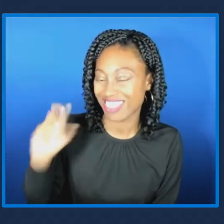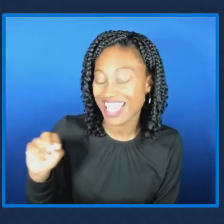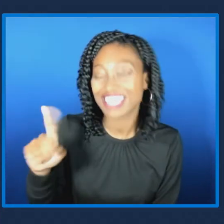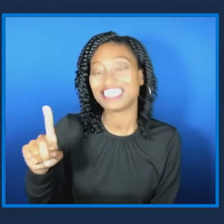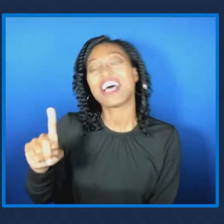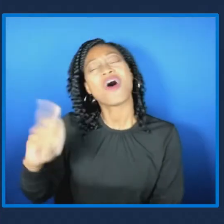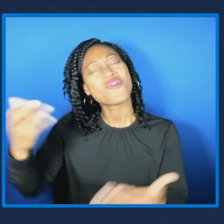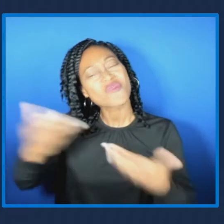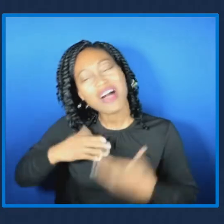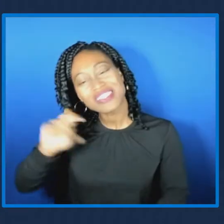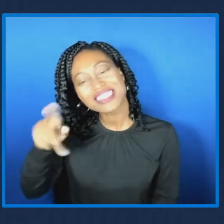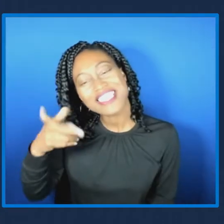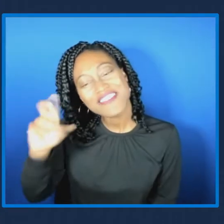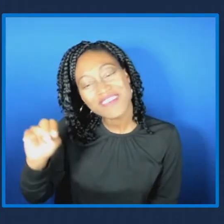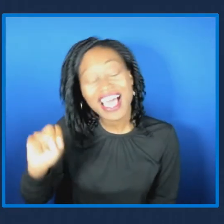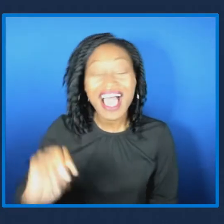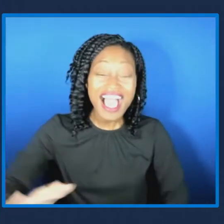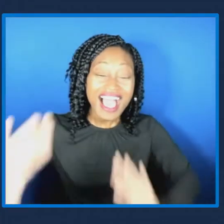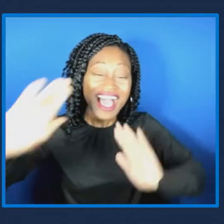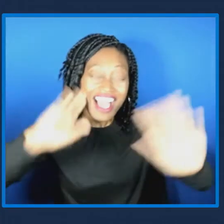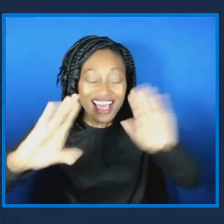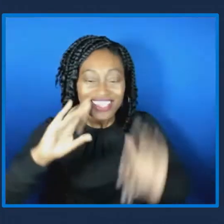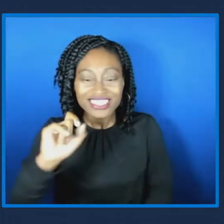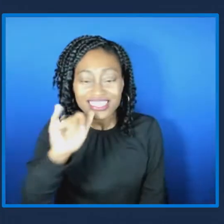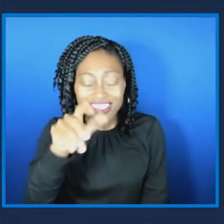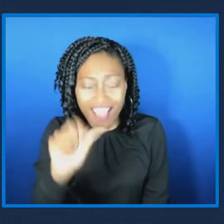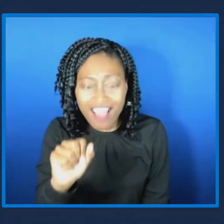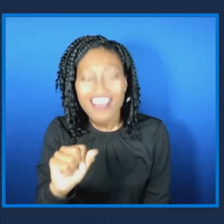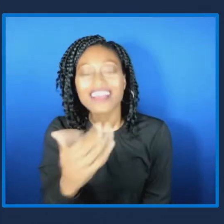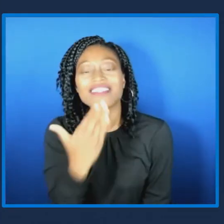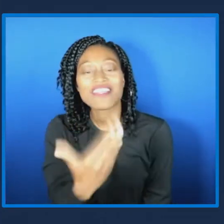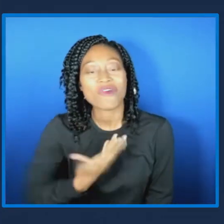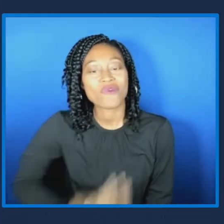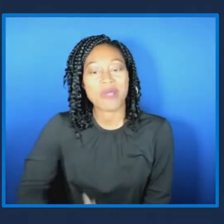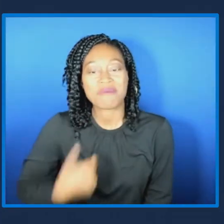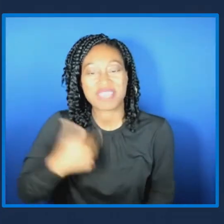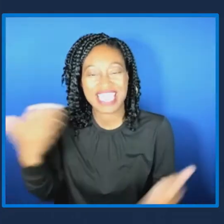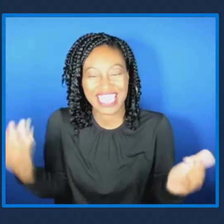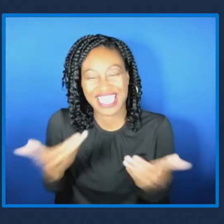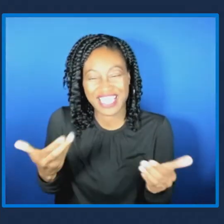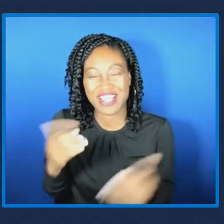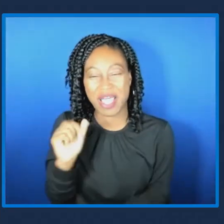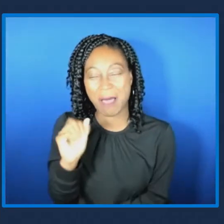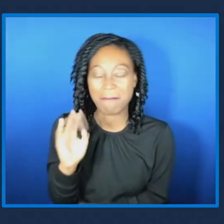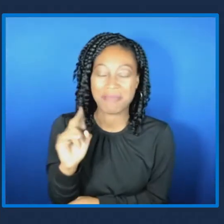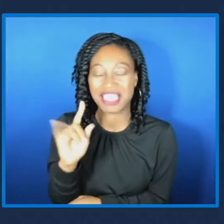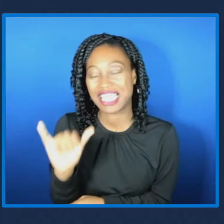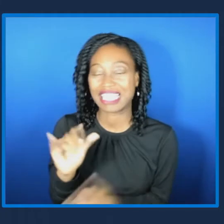Hi Jessica and thank you for welcoming me here to the Ability Summit. My first time, I'm so excited.